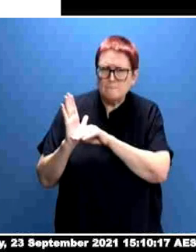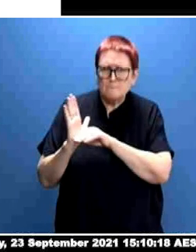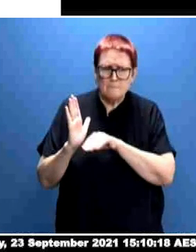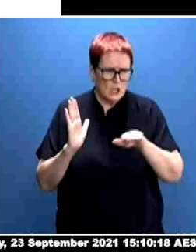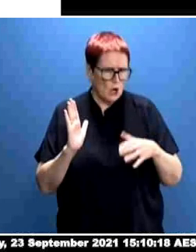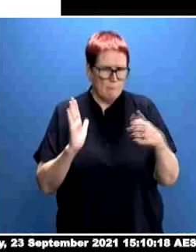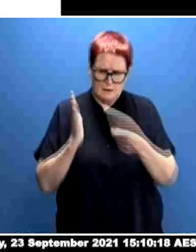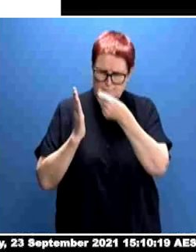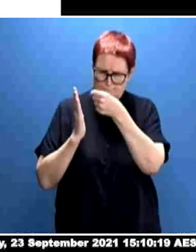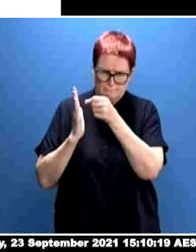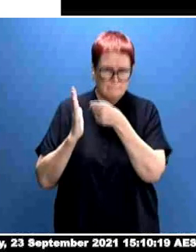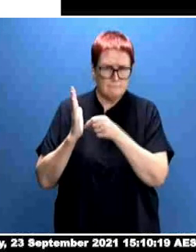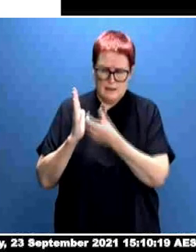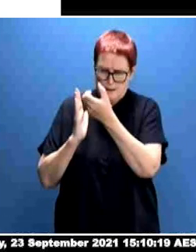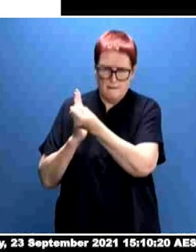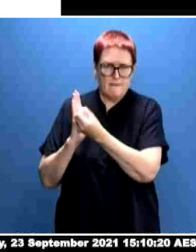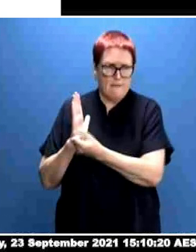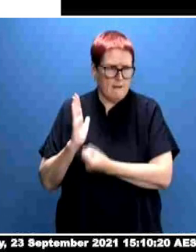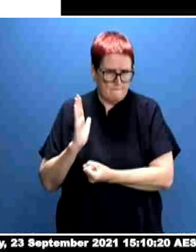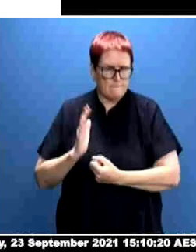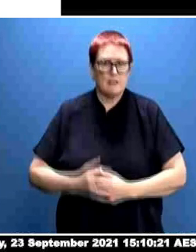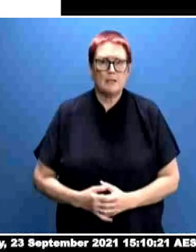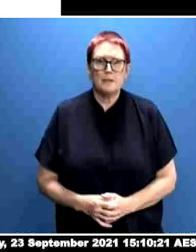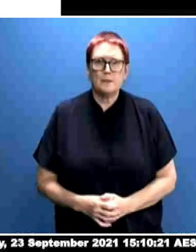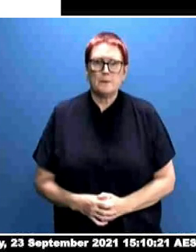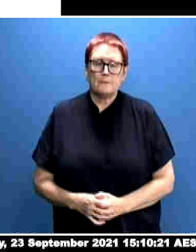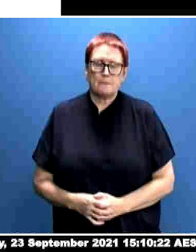as to when the child is to be placed there.